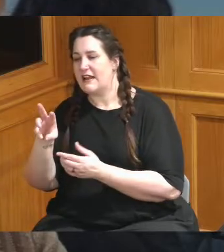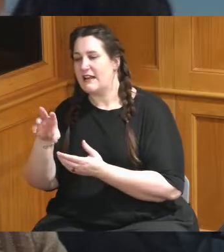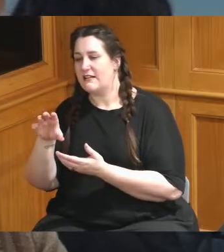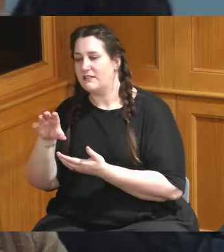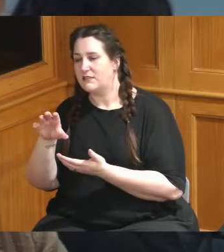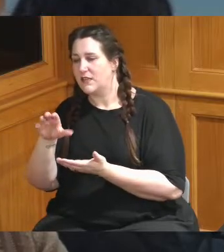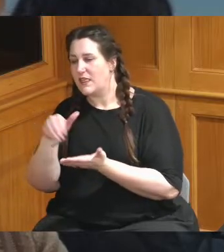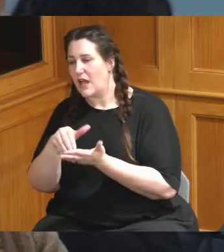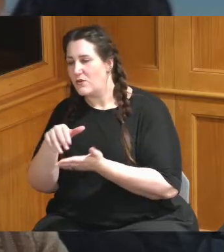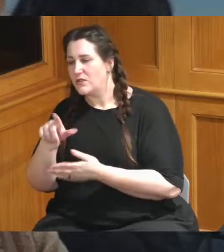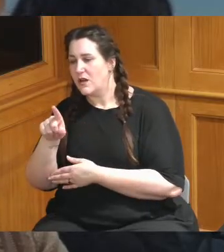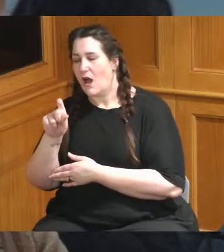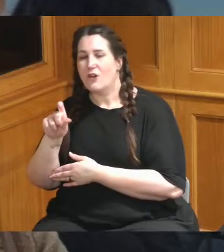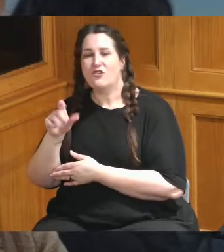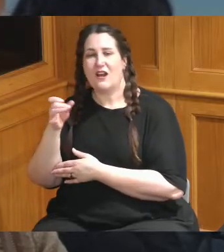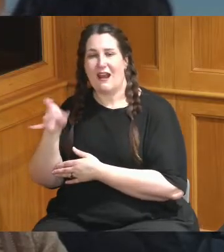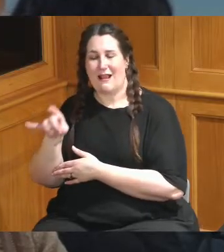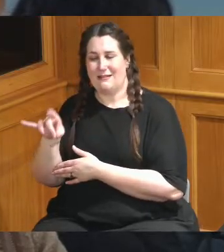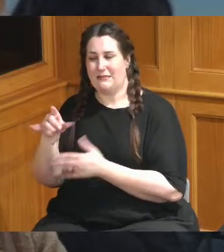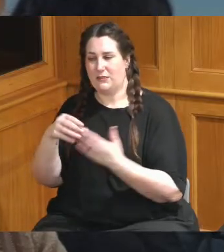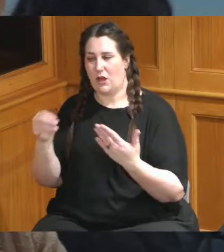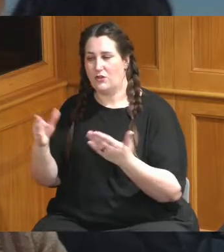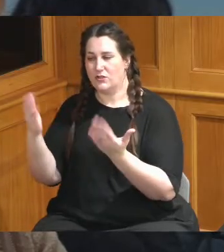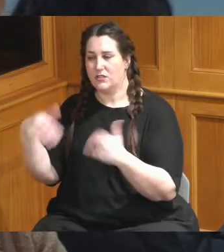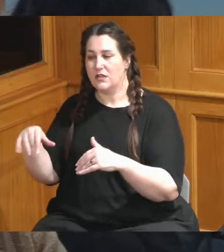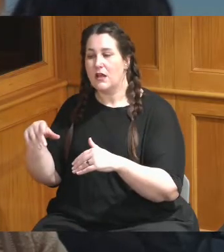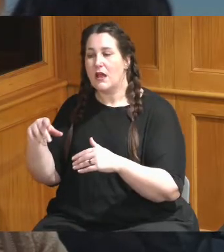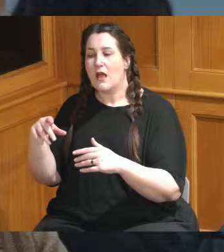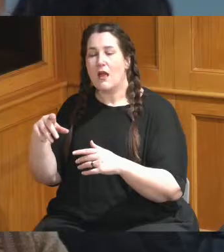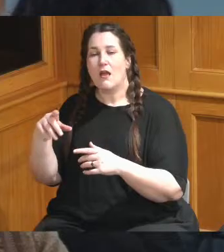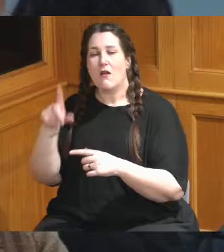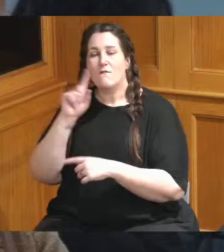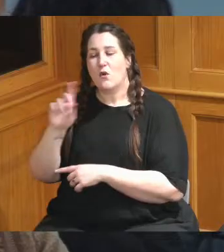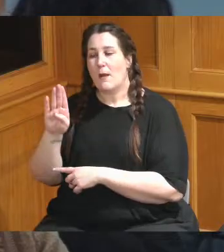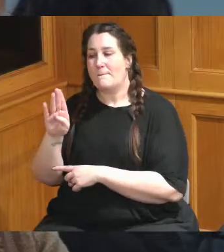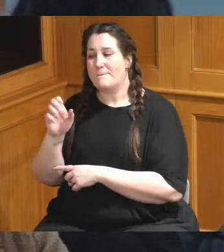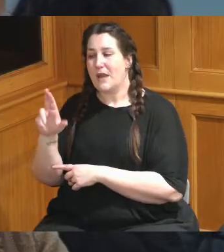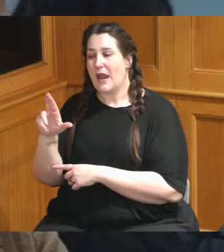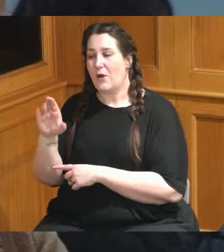resolution approving the third amendment to the agreement with Bay Becker for Engineering services